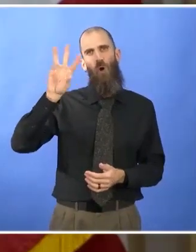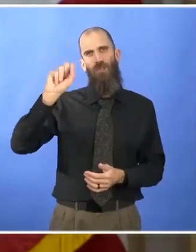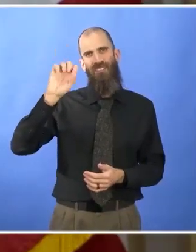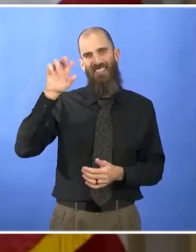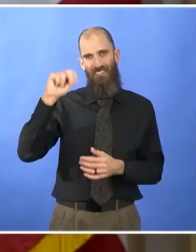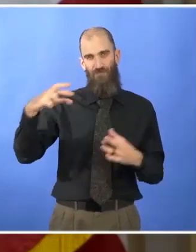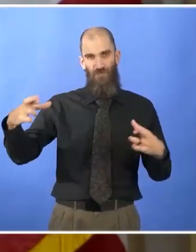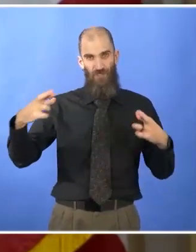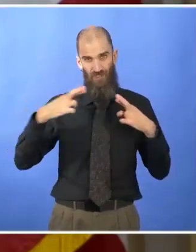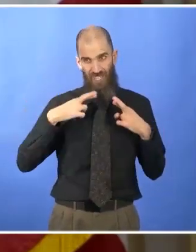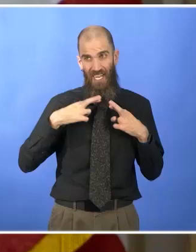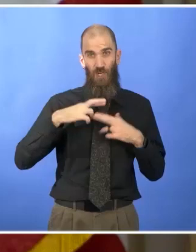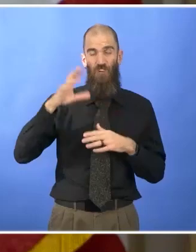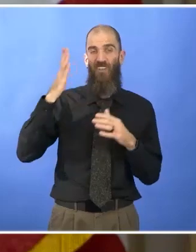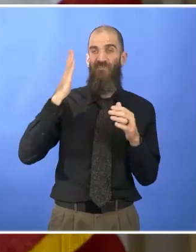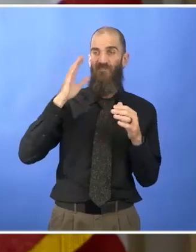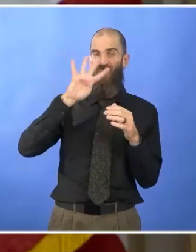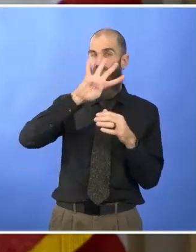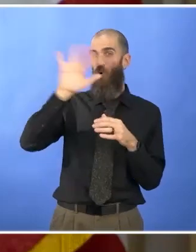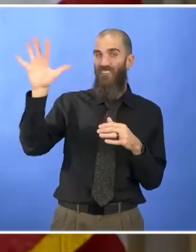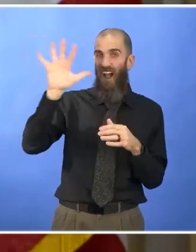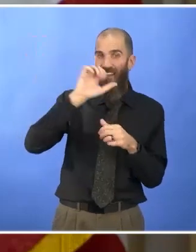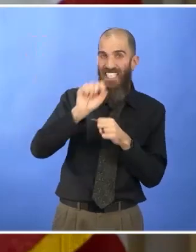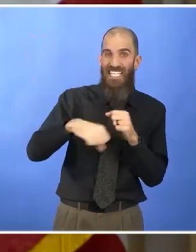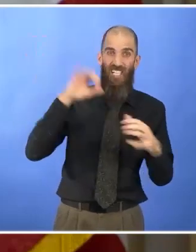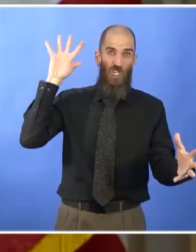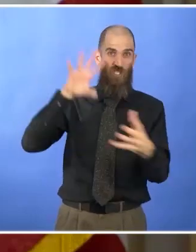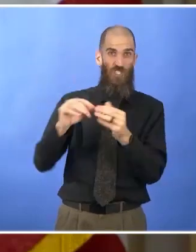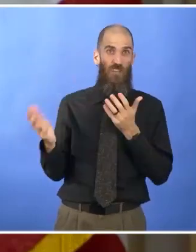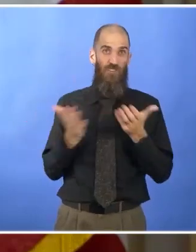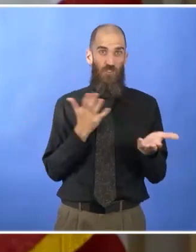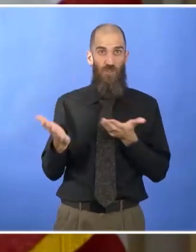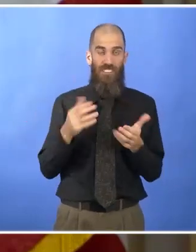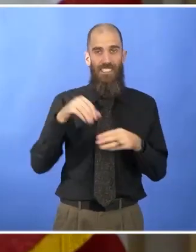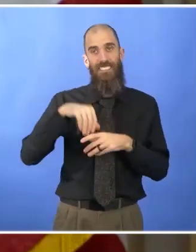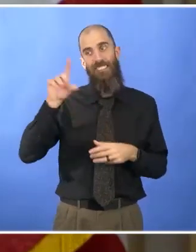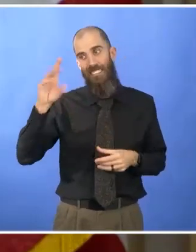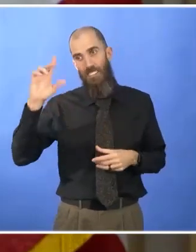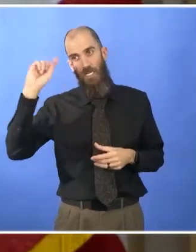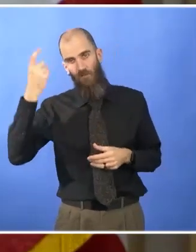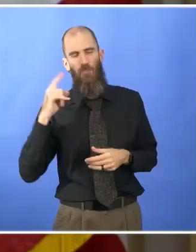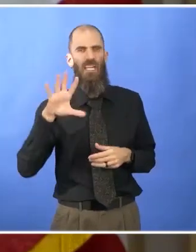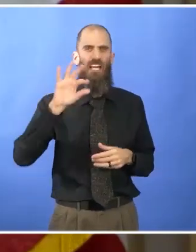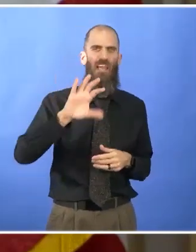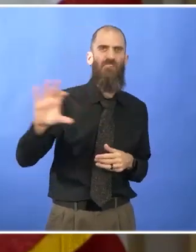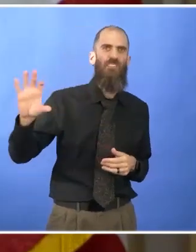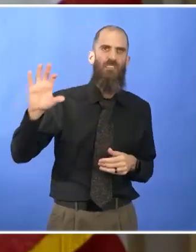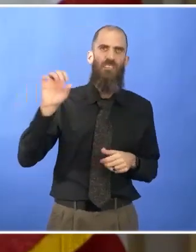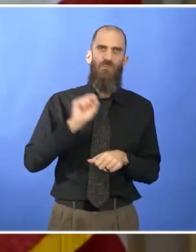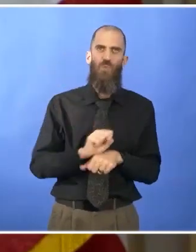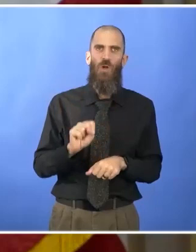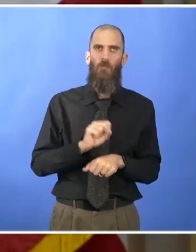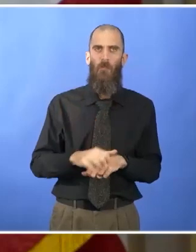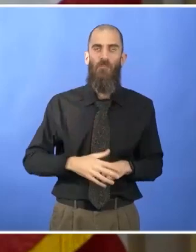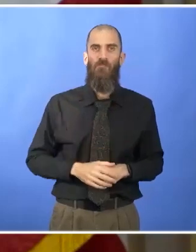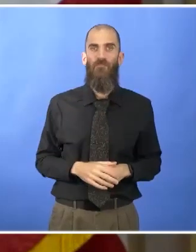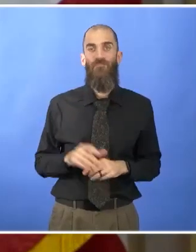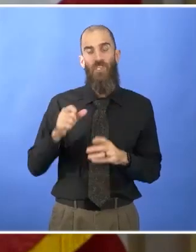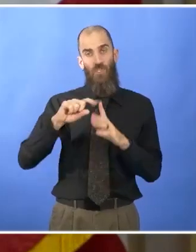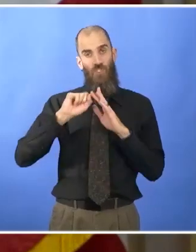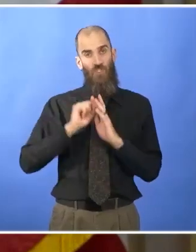D.C. GOVERNMENT AND FCC.